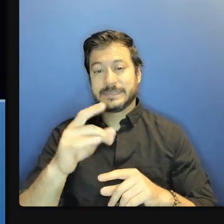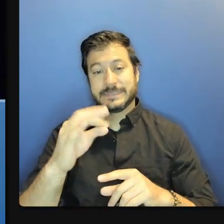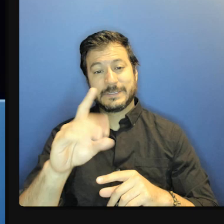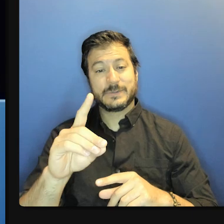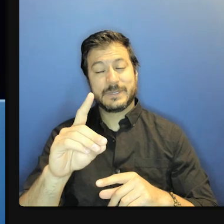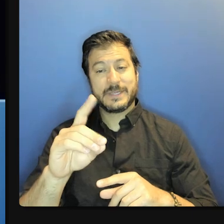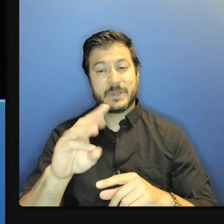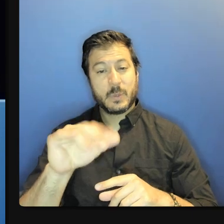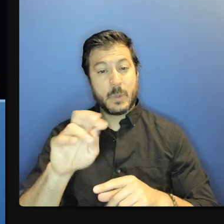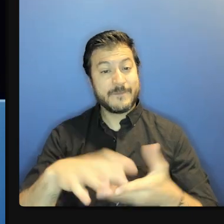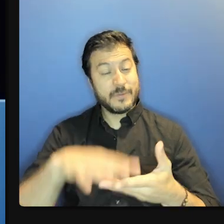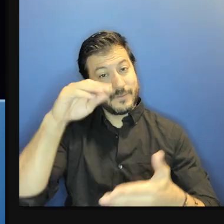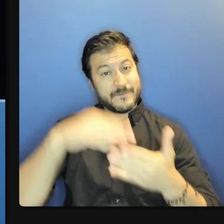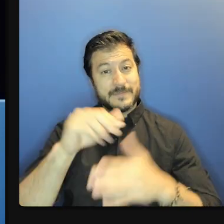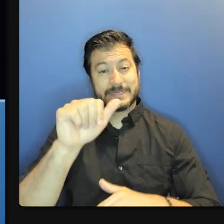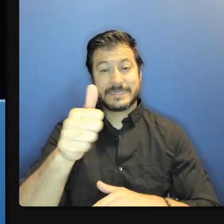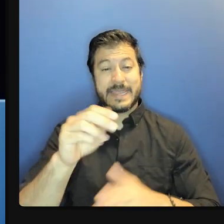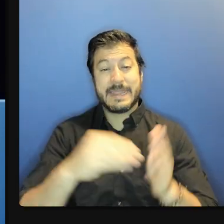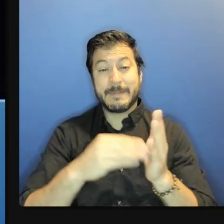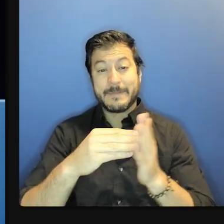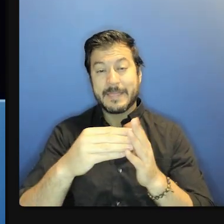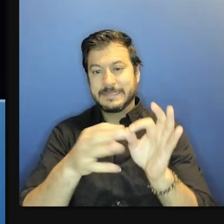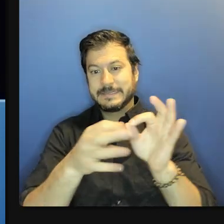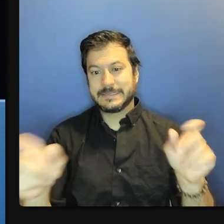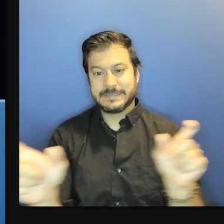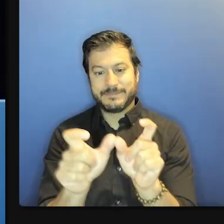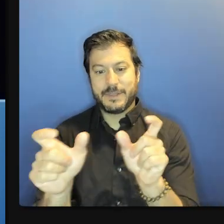has learned from over 10 million sentence pairing simulations,